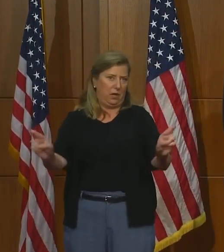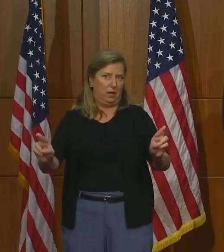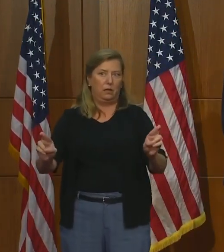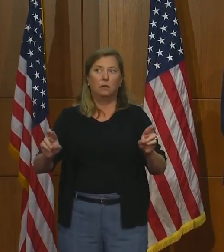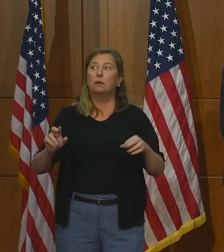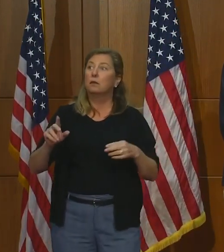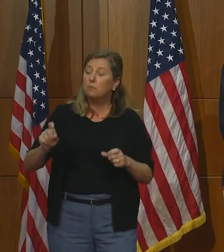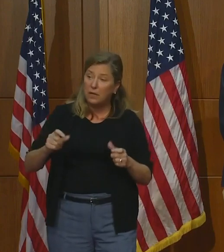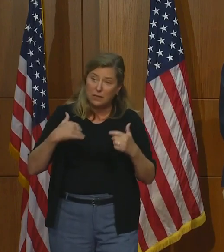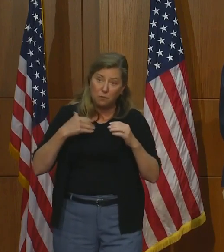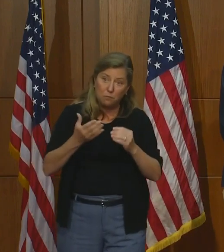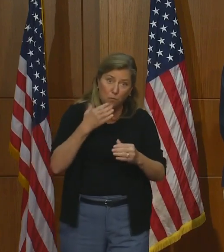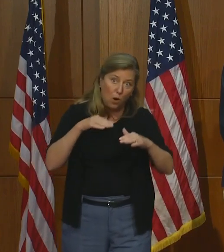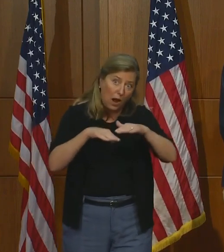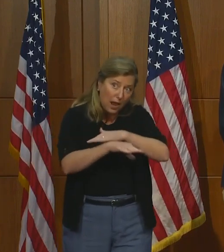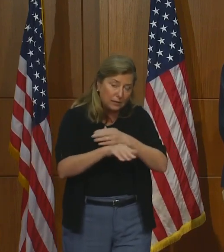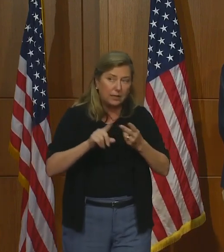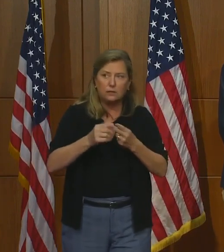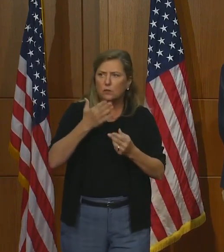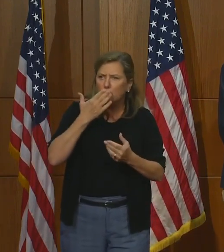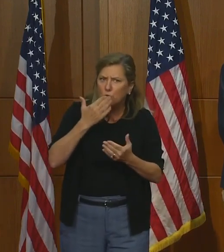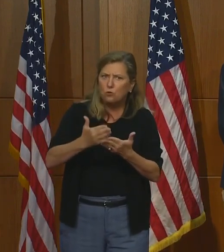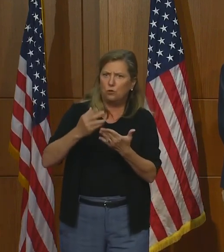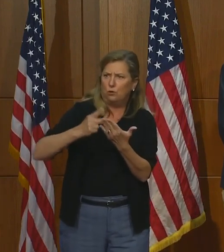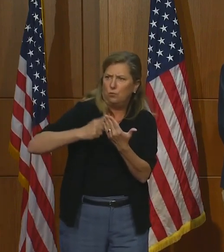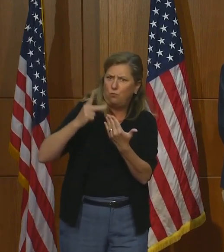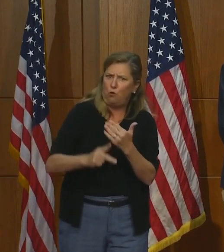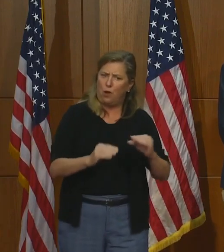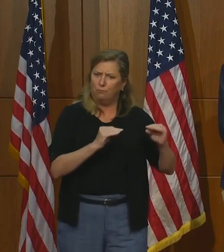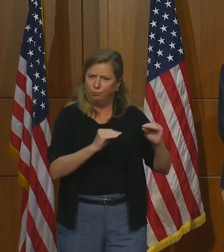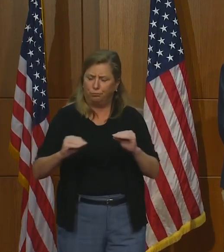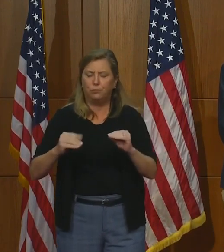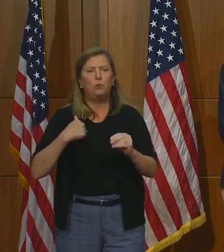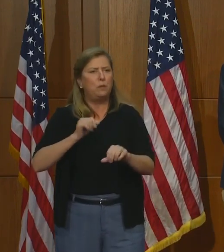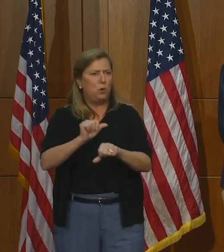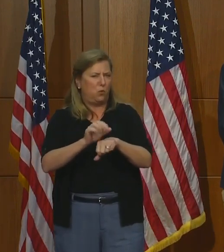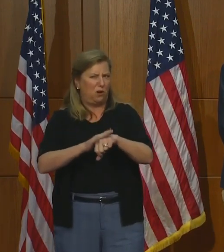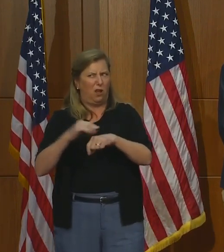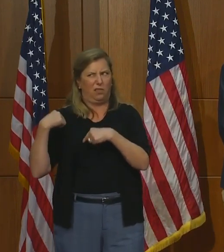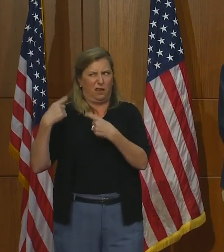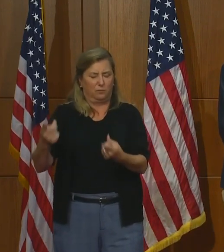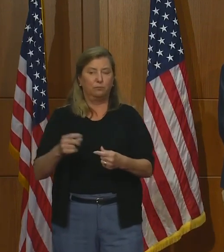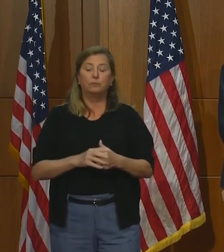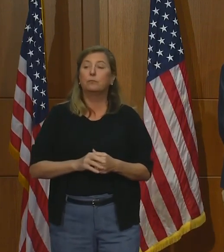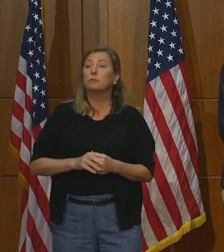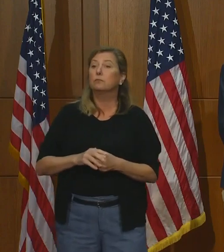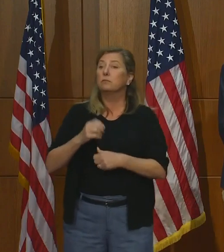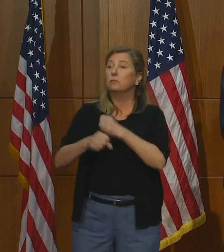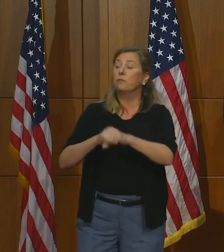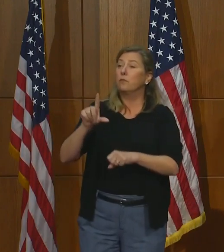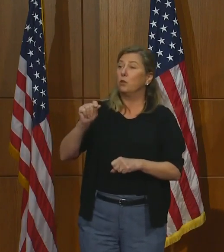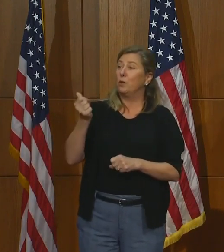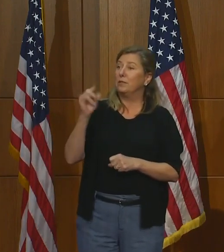WORK IN THE SPACE OF EARLY CHILDHOOD. MORE ACCESS HIGHER QUALITY PROGRAMS AND WE'VE BEEN